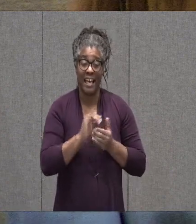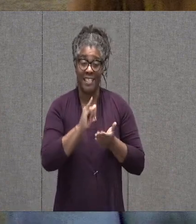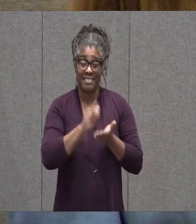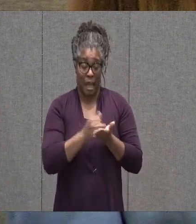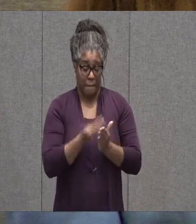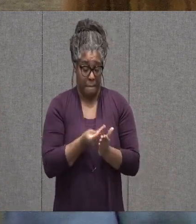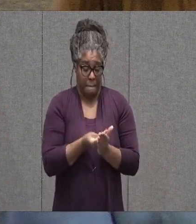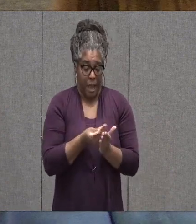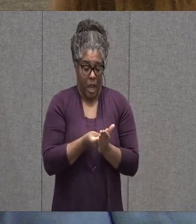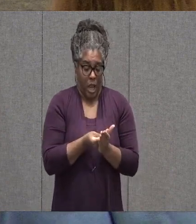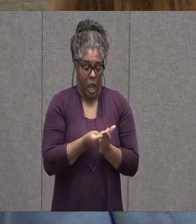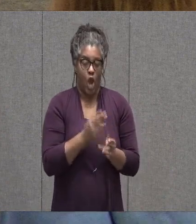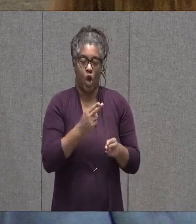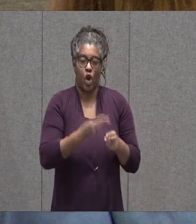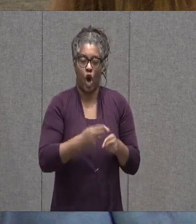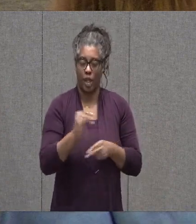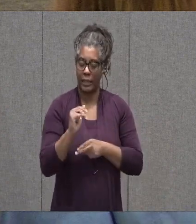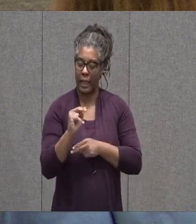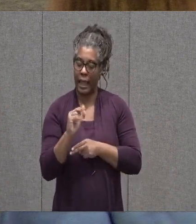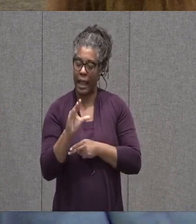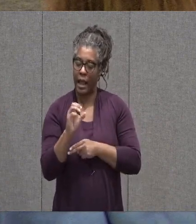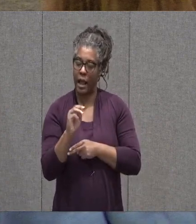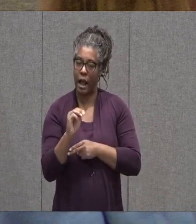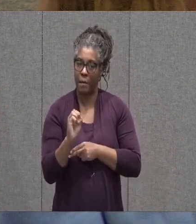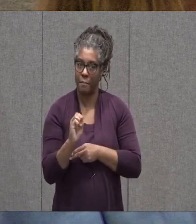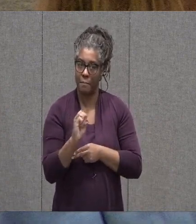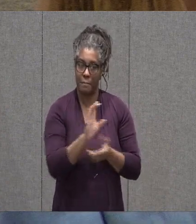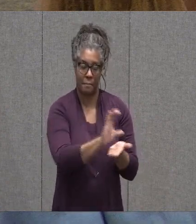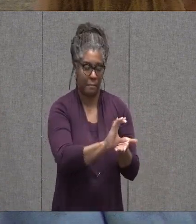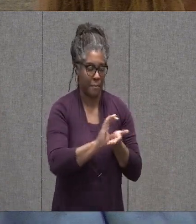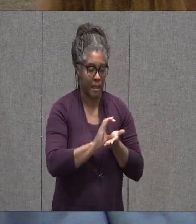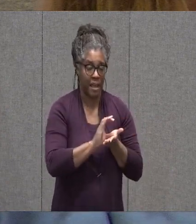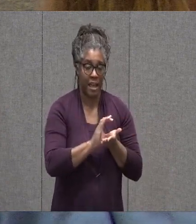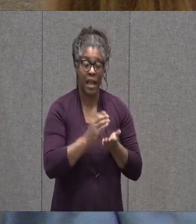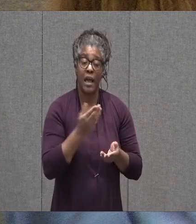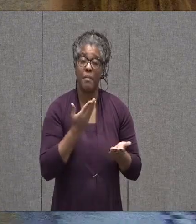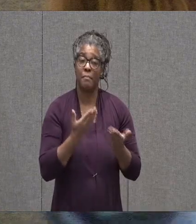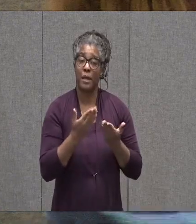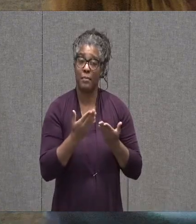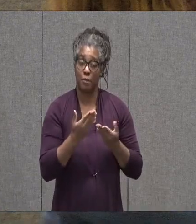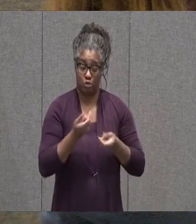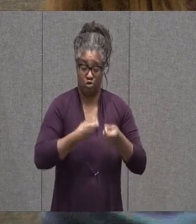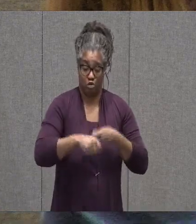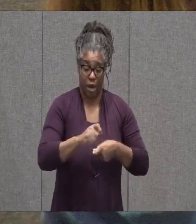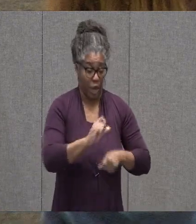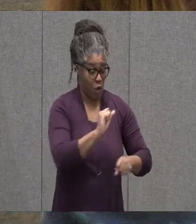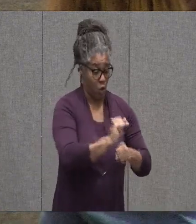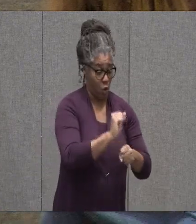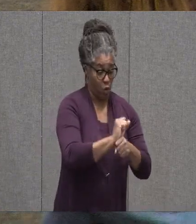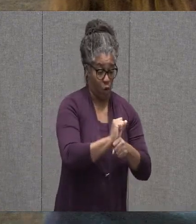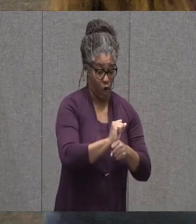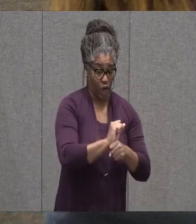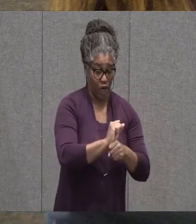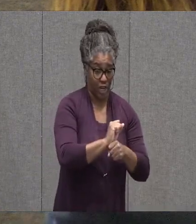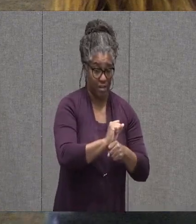And it says people trade the work that they do for income. And then we have another picture here